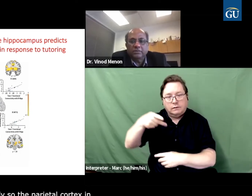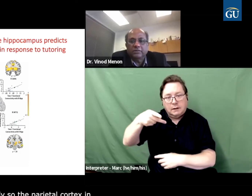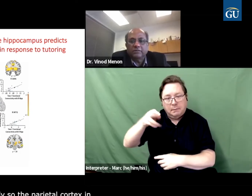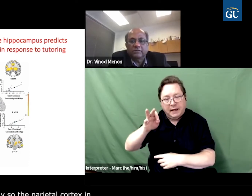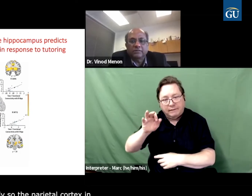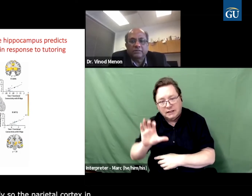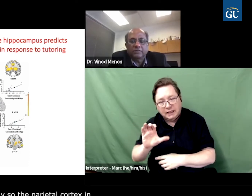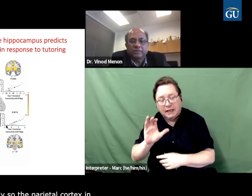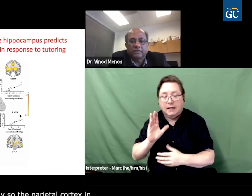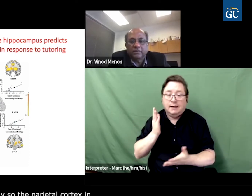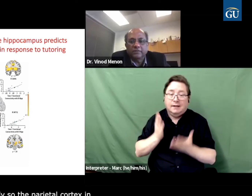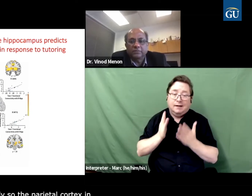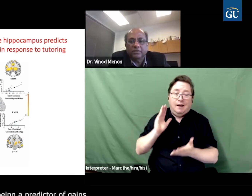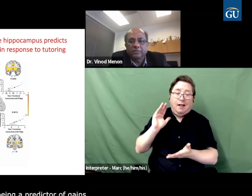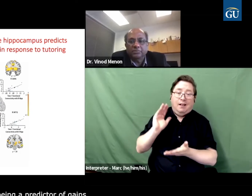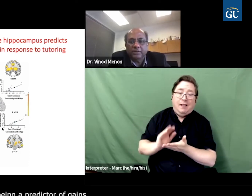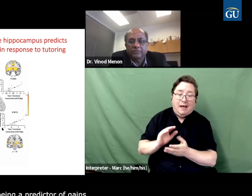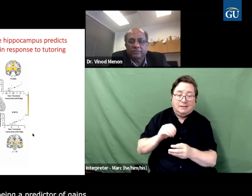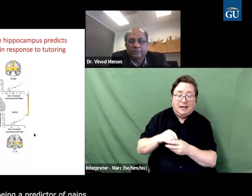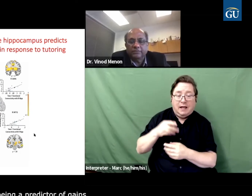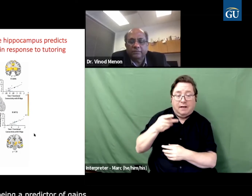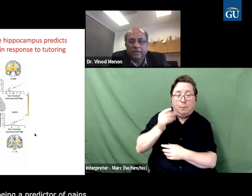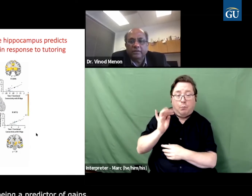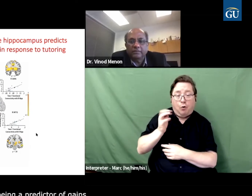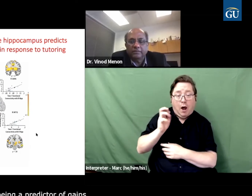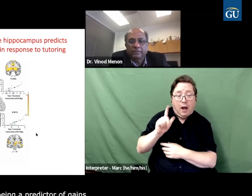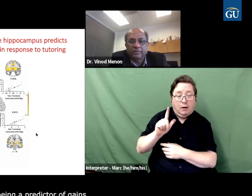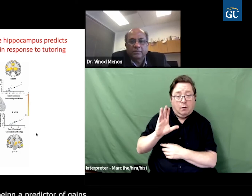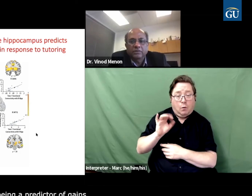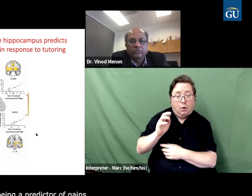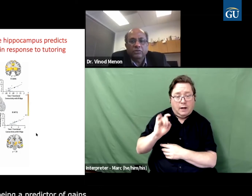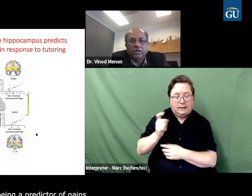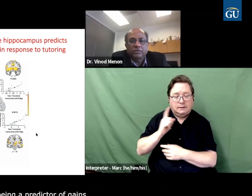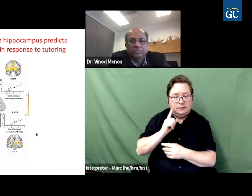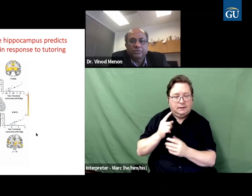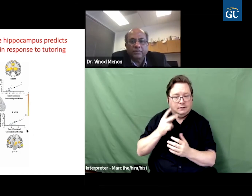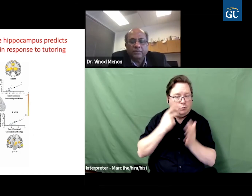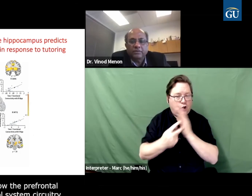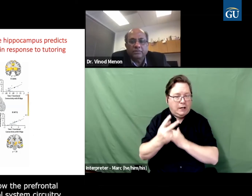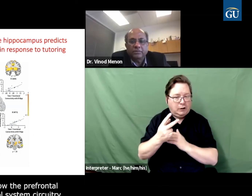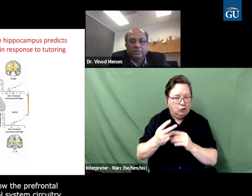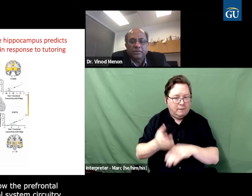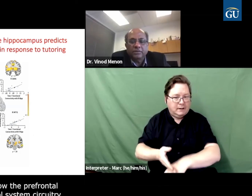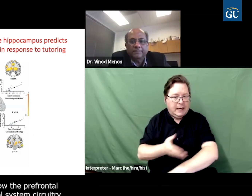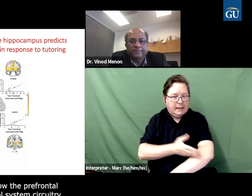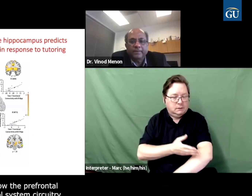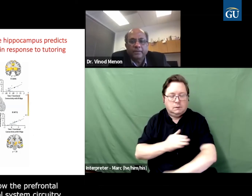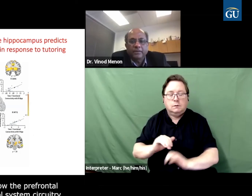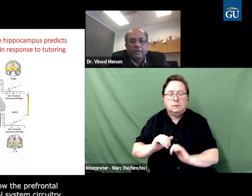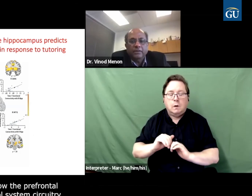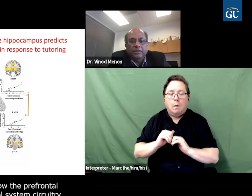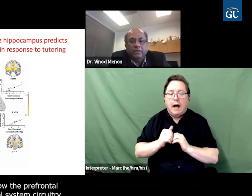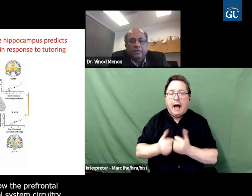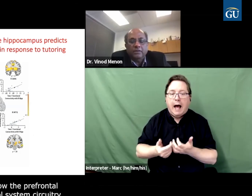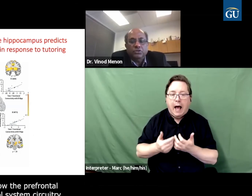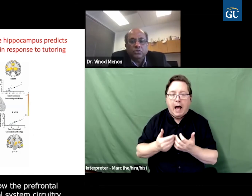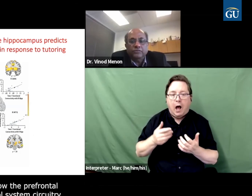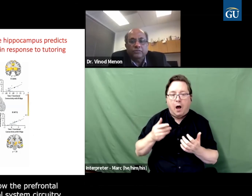so the parietal cortex in this study as being a predictor of gains so how the prefrontal